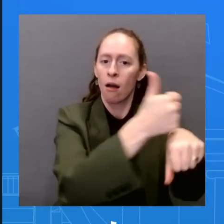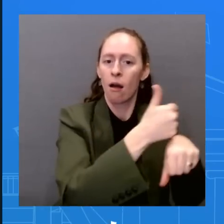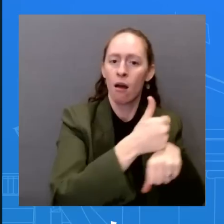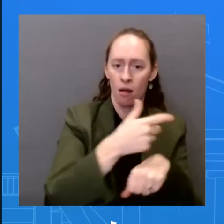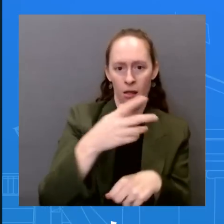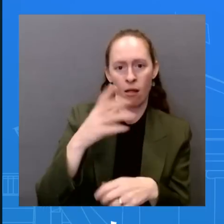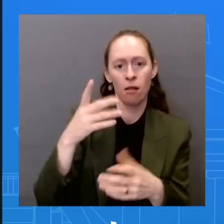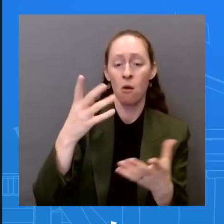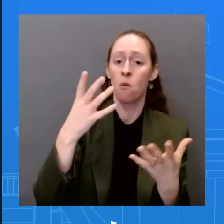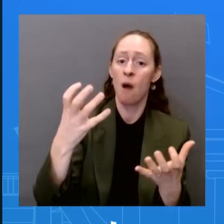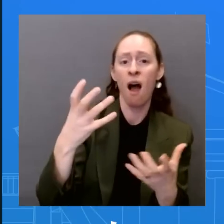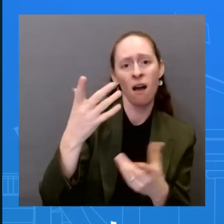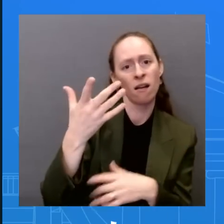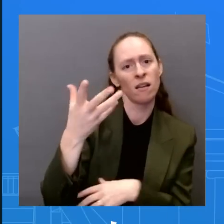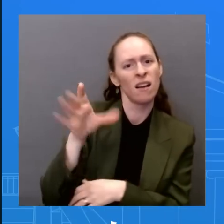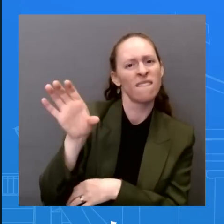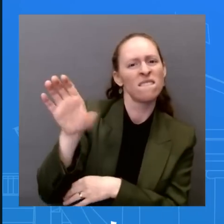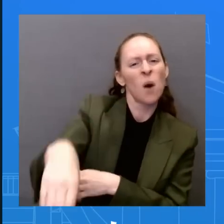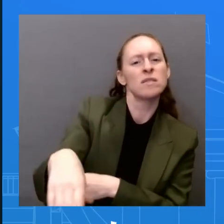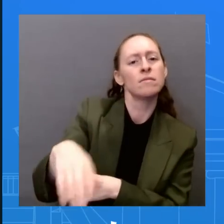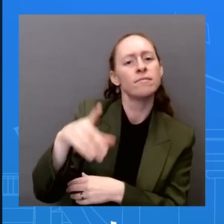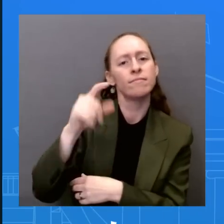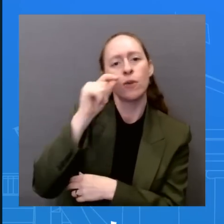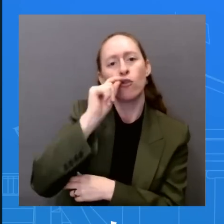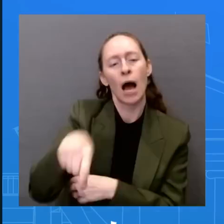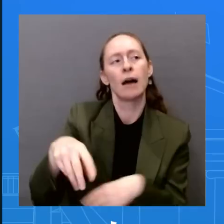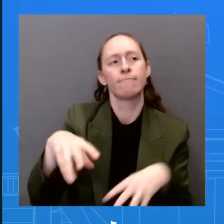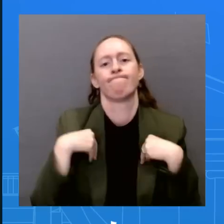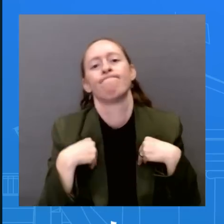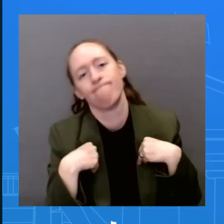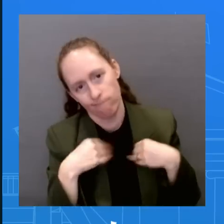that Russia halt its filtration operations immediately